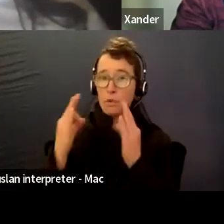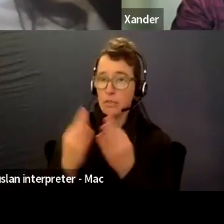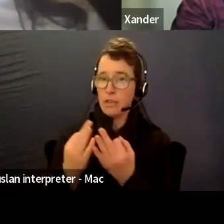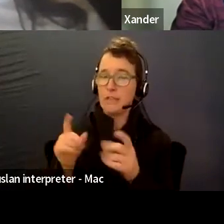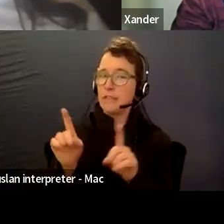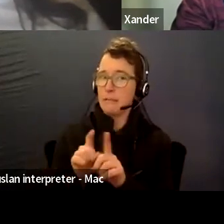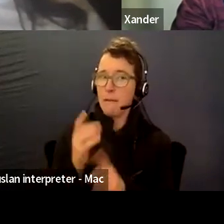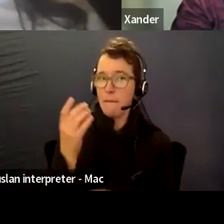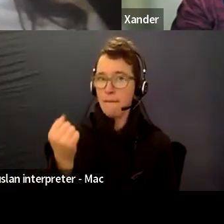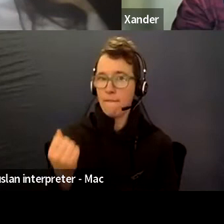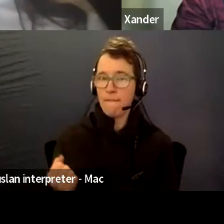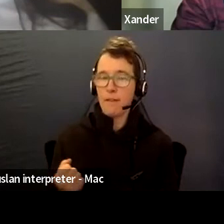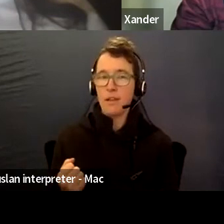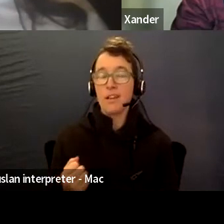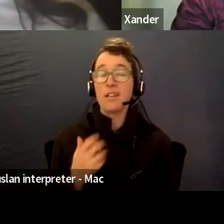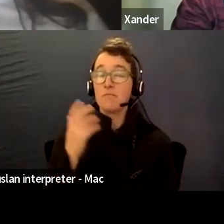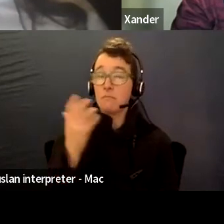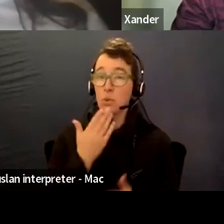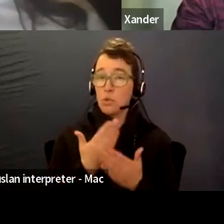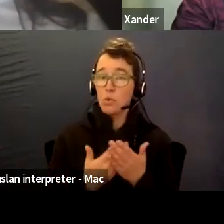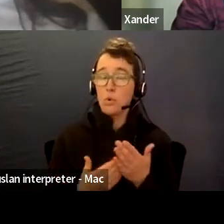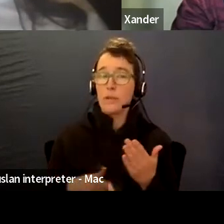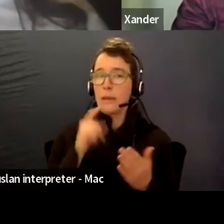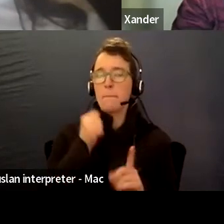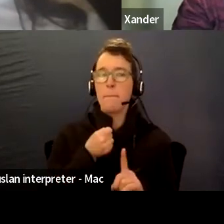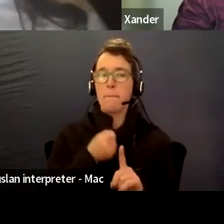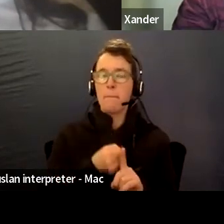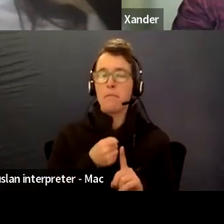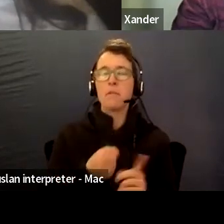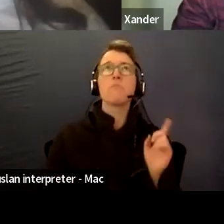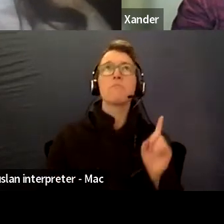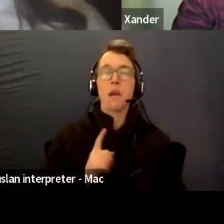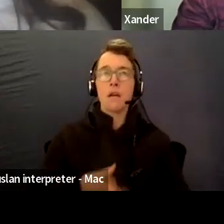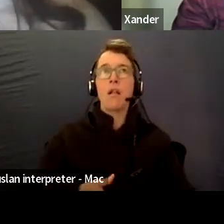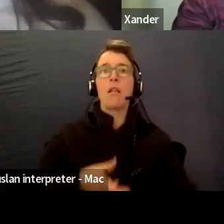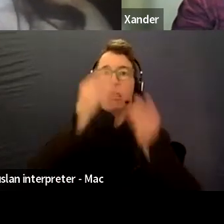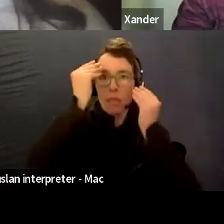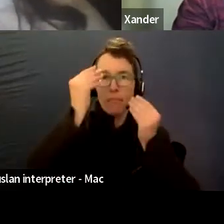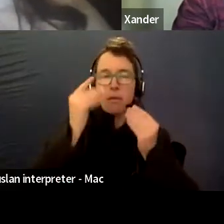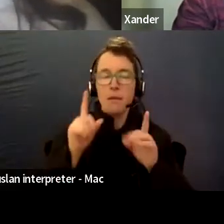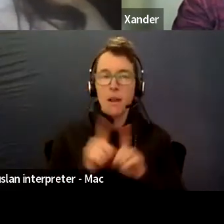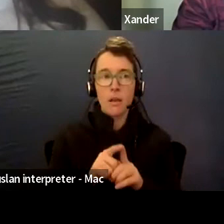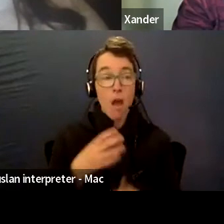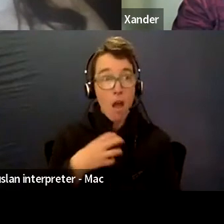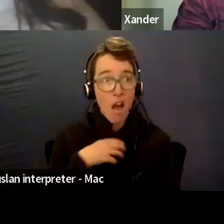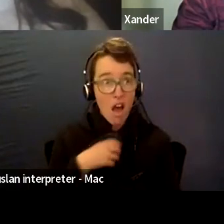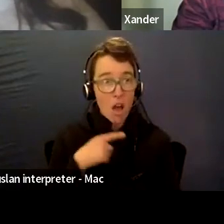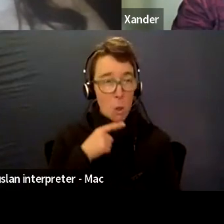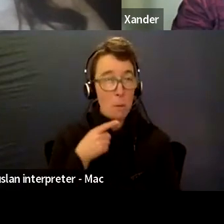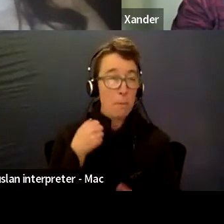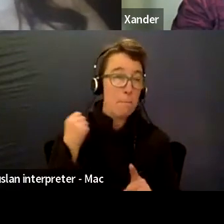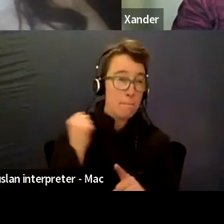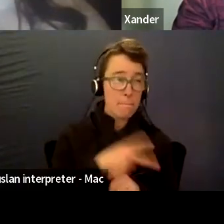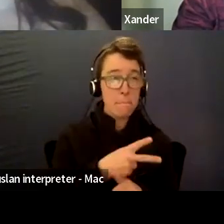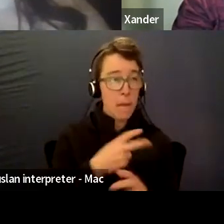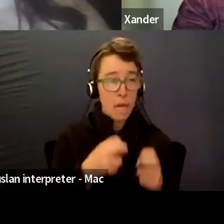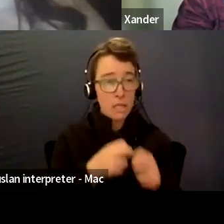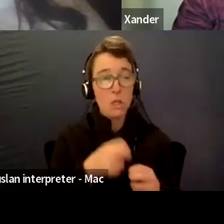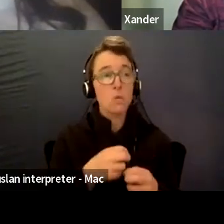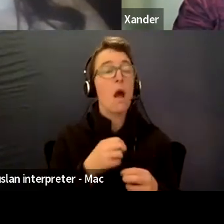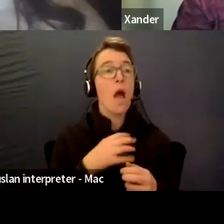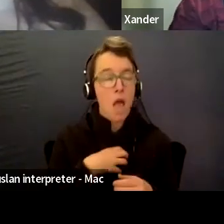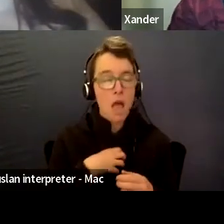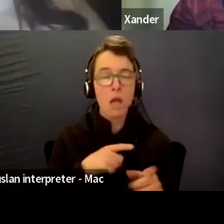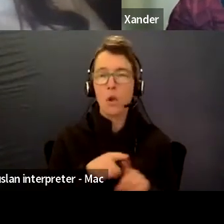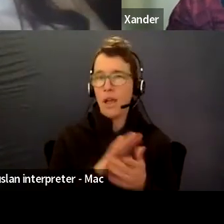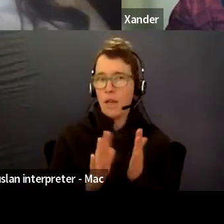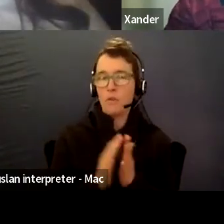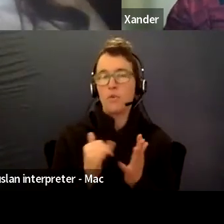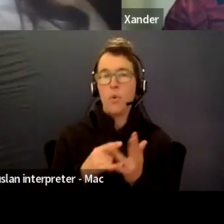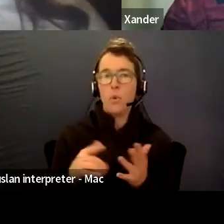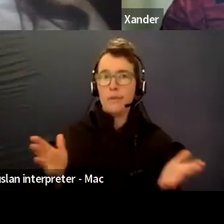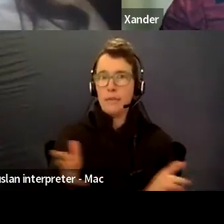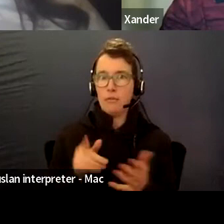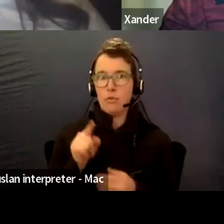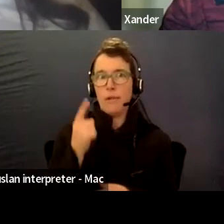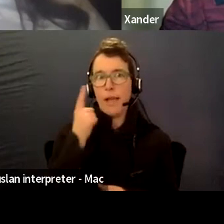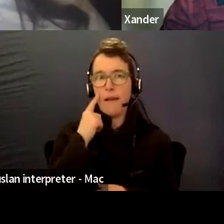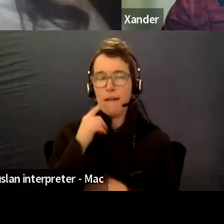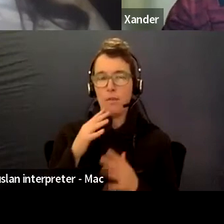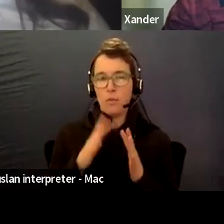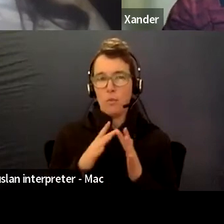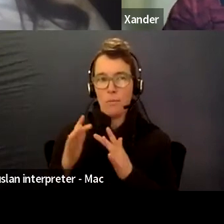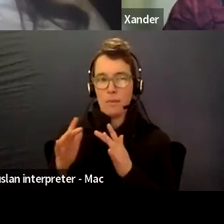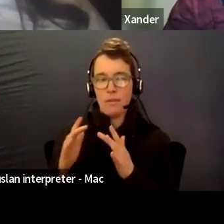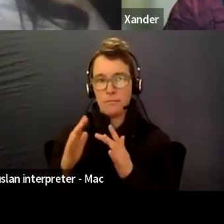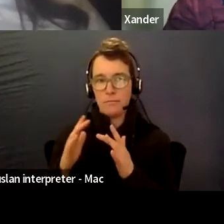And there's a lot of power in stories so hearing what's possible hearing how people have tackled certain issues so I'd encourage you to have a look at other people's websites, as well.